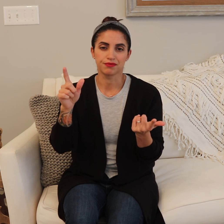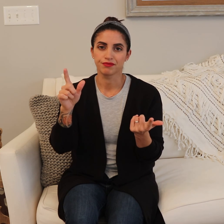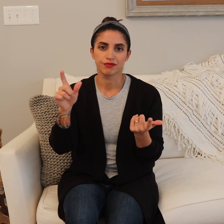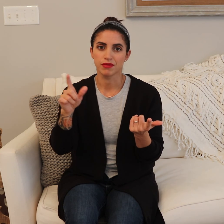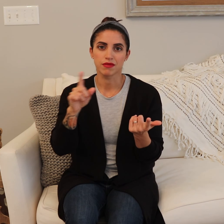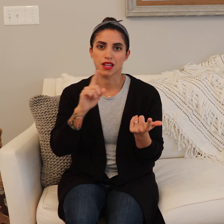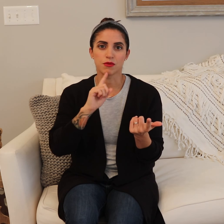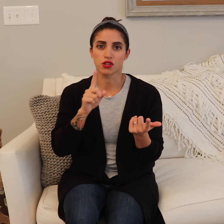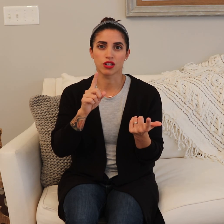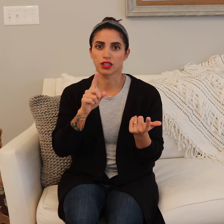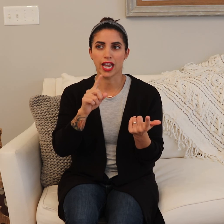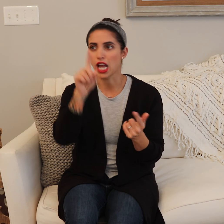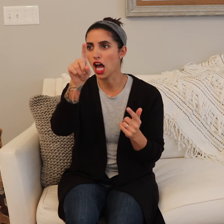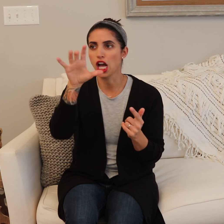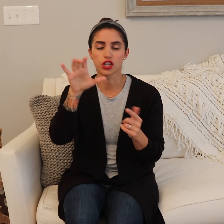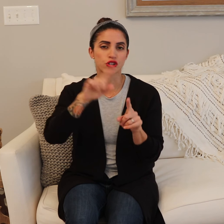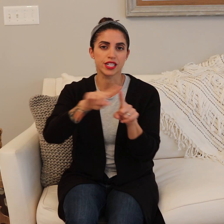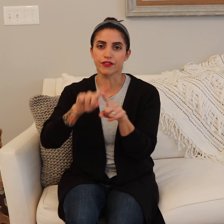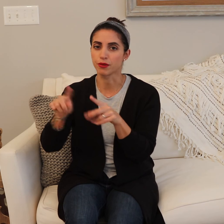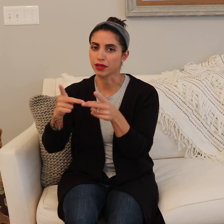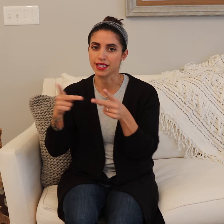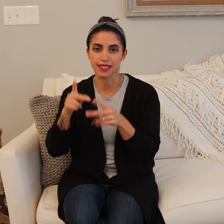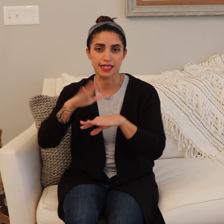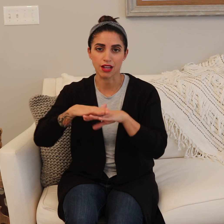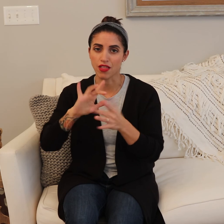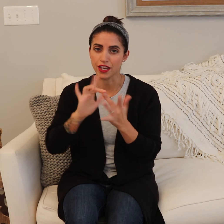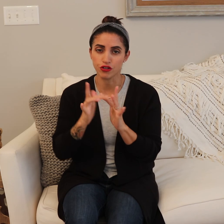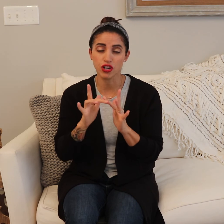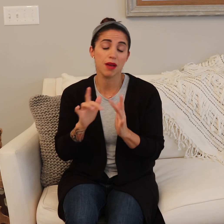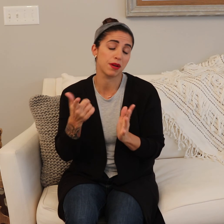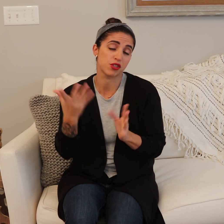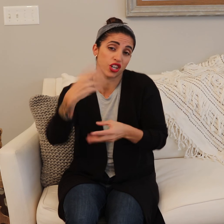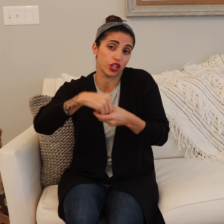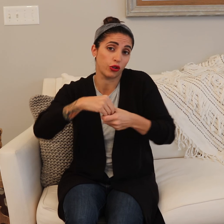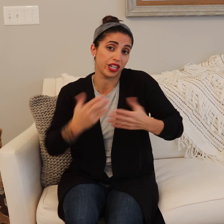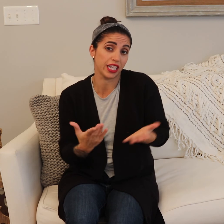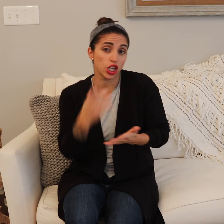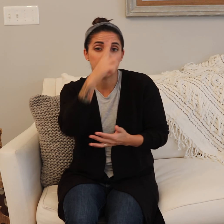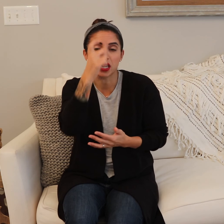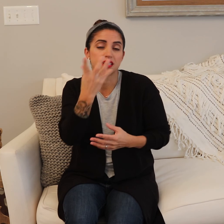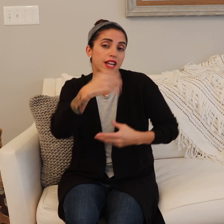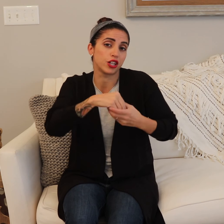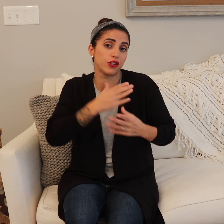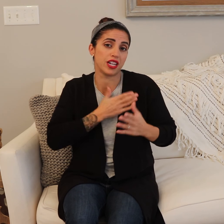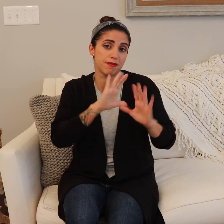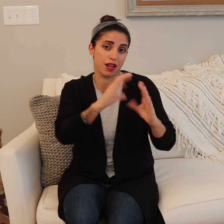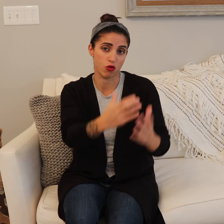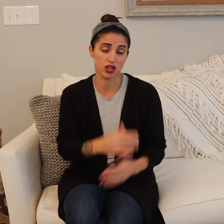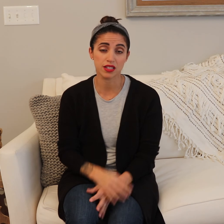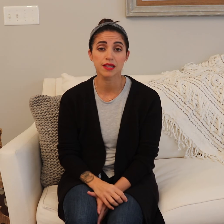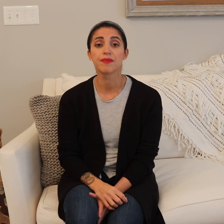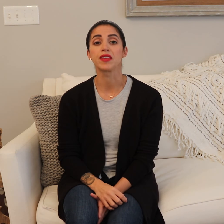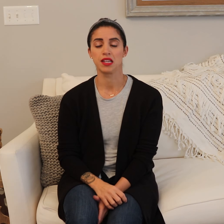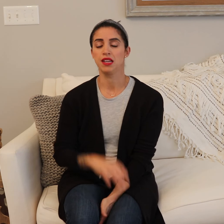I'm sure like a hundred different places on the internet. but I'm just going to include it here because I include it in my course.